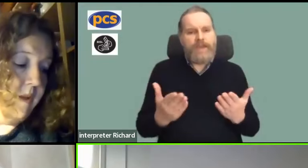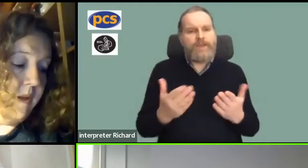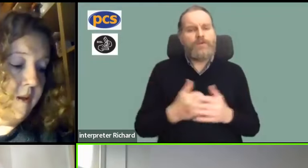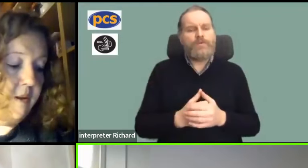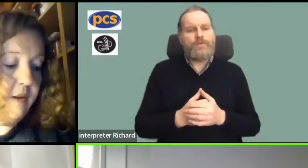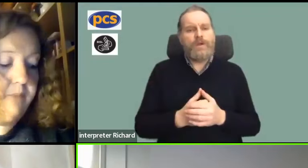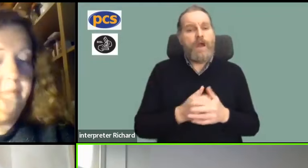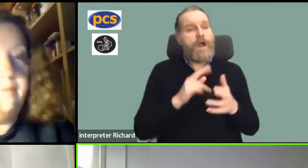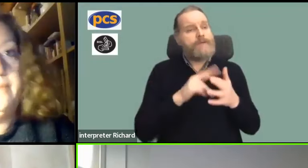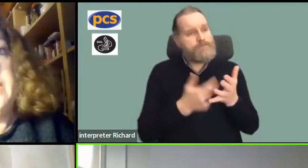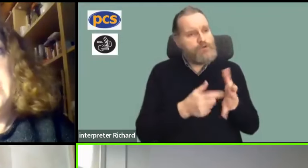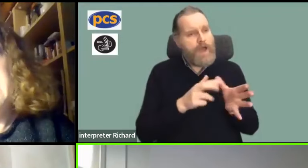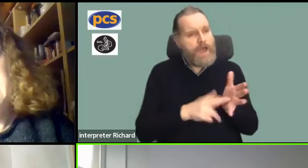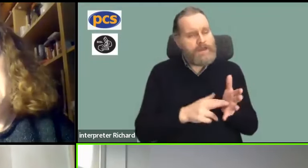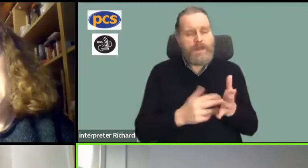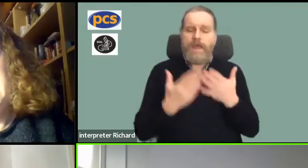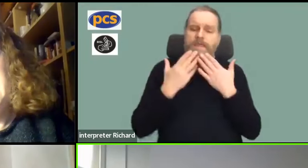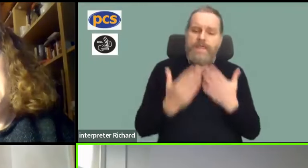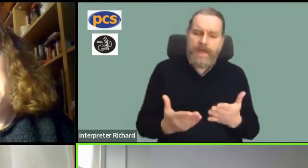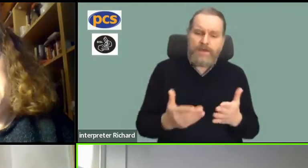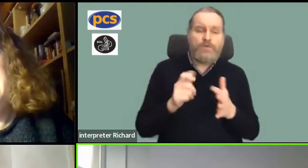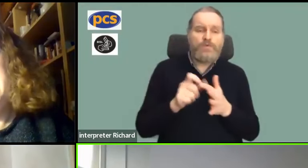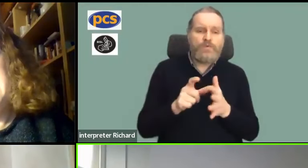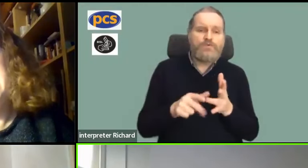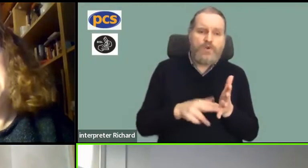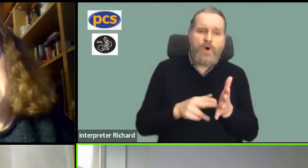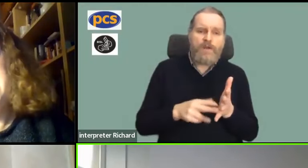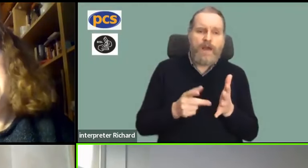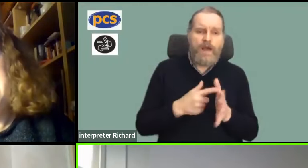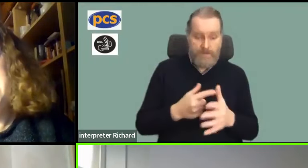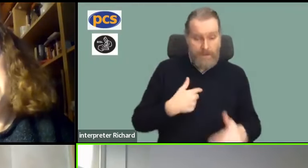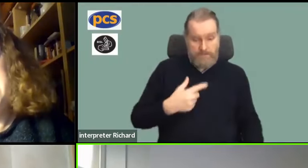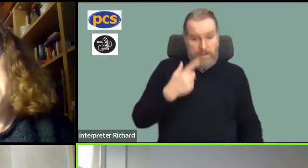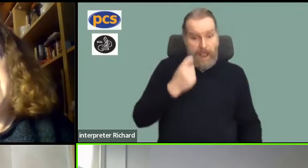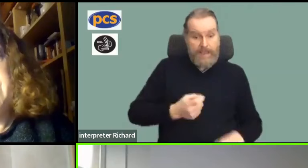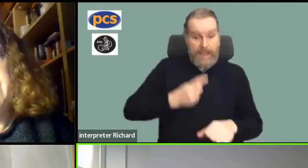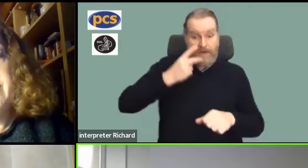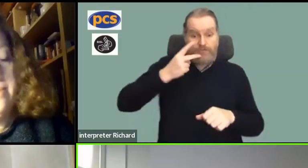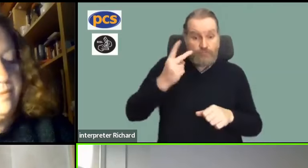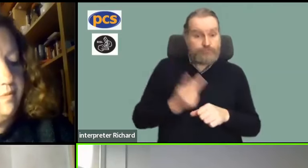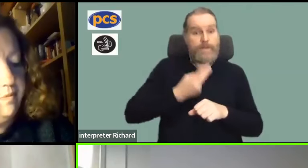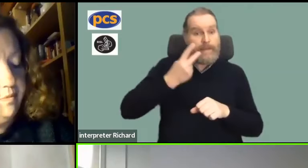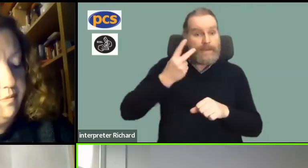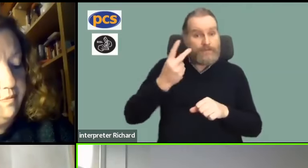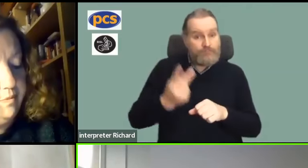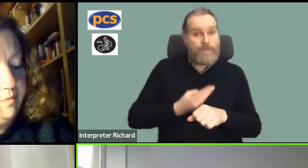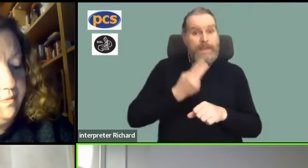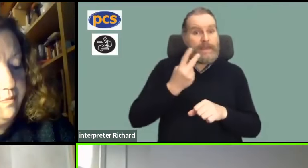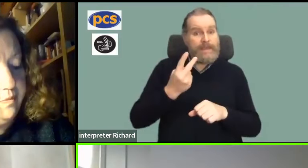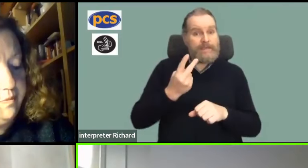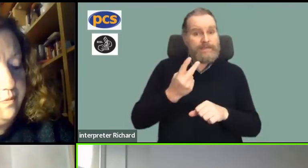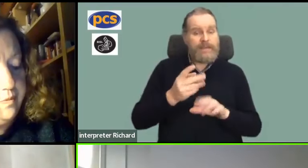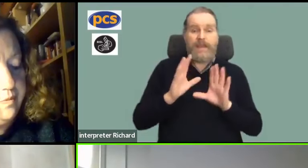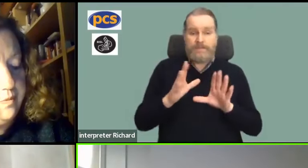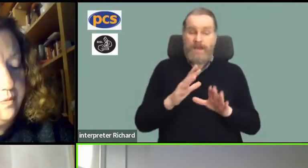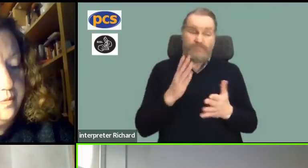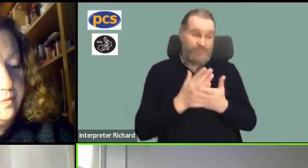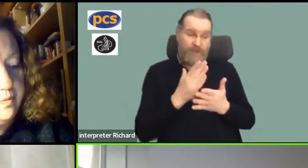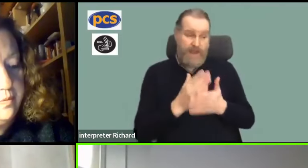thanks, Frank, and and thanks, thanks, Frank, and and thanks Donna for for what you said before. I think I I could say ay a lot of the ay a lot of the same stuff, but I think he sees I think it sees better hearing